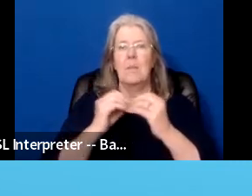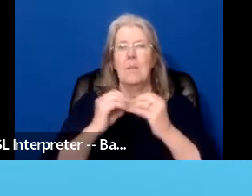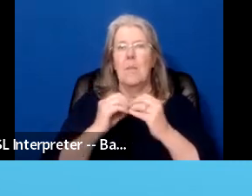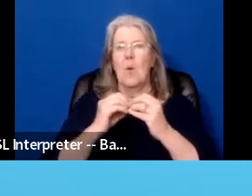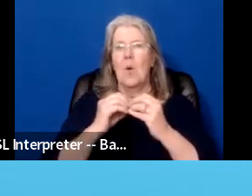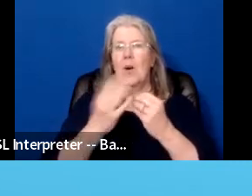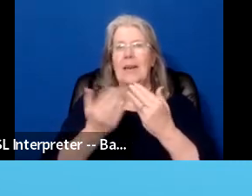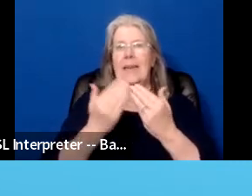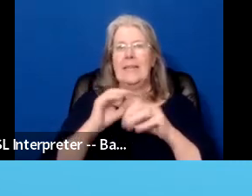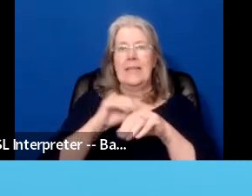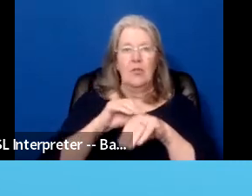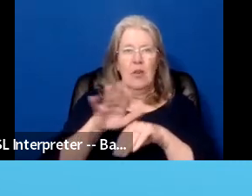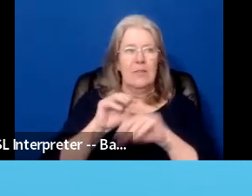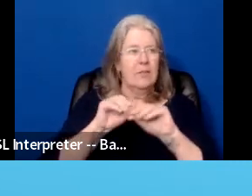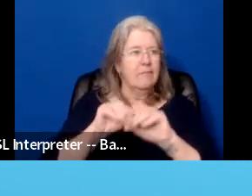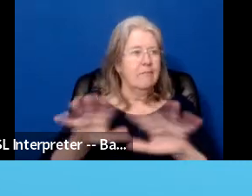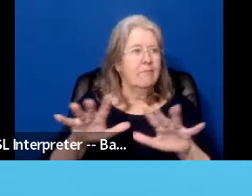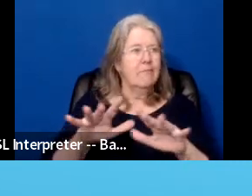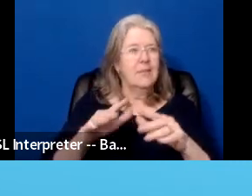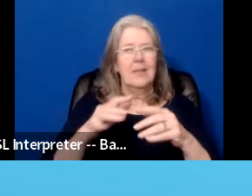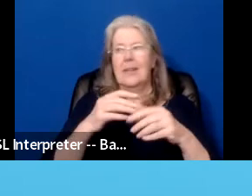so they go from one person to the next more easily.